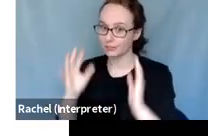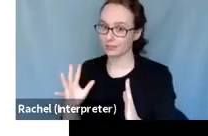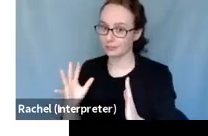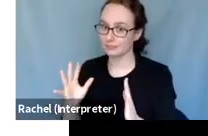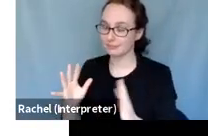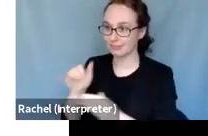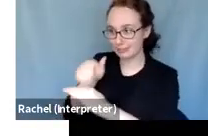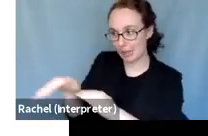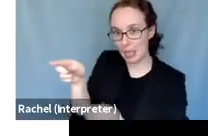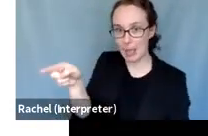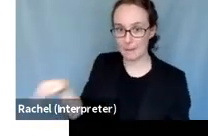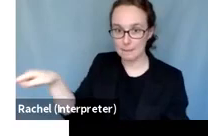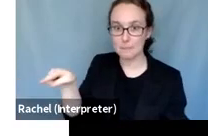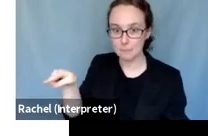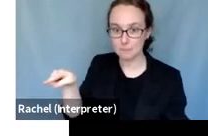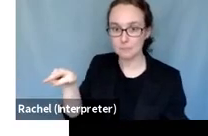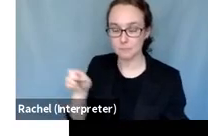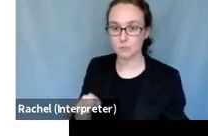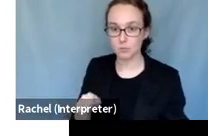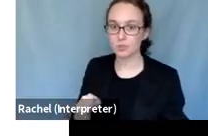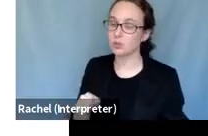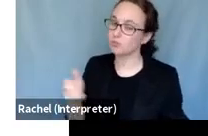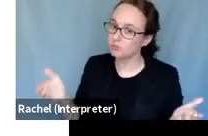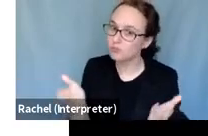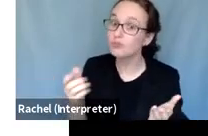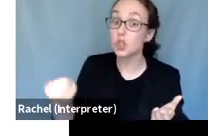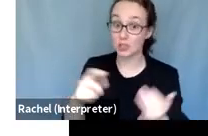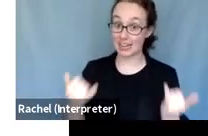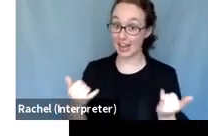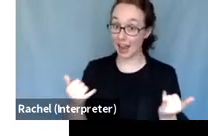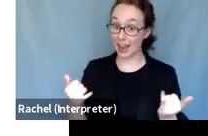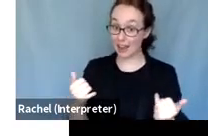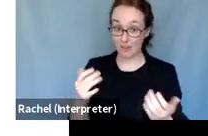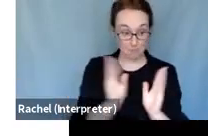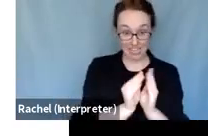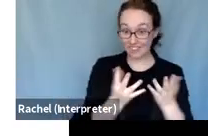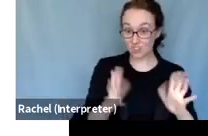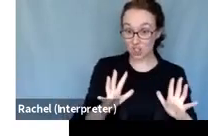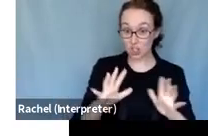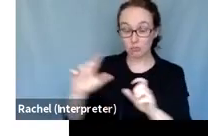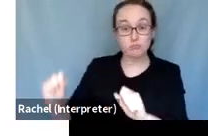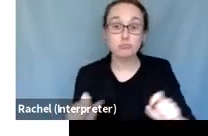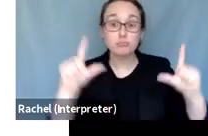Sage Talbot: Workshop to log on and send those today. Sage Talbot: And I'll show you how to do that here shortly.